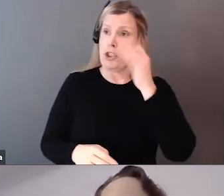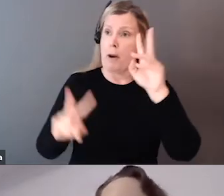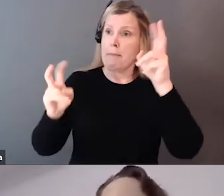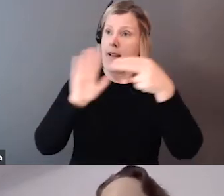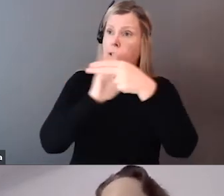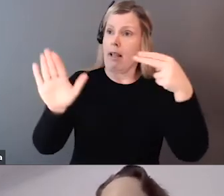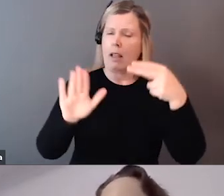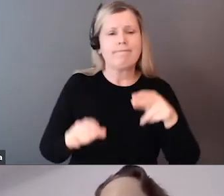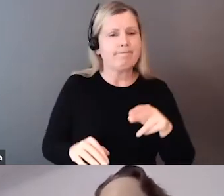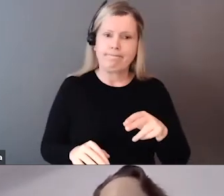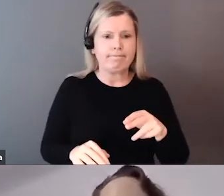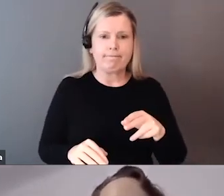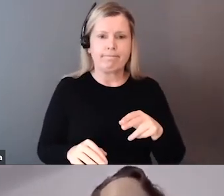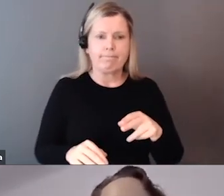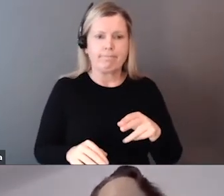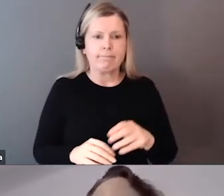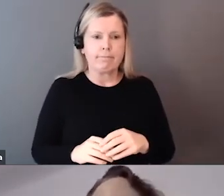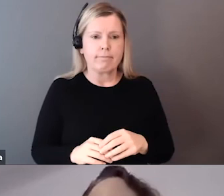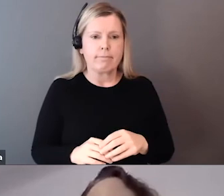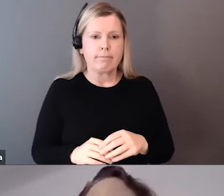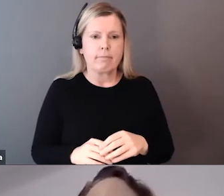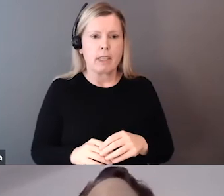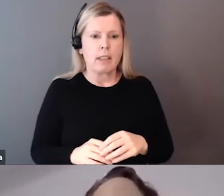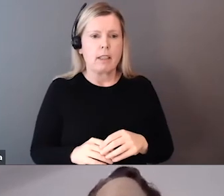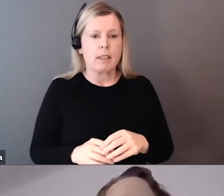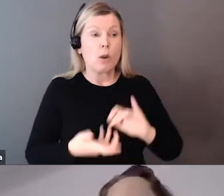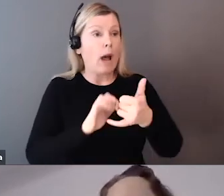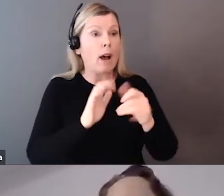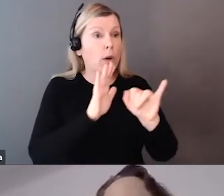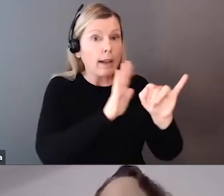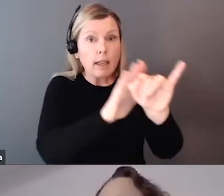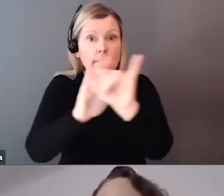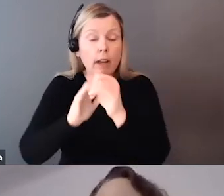way we identified who they were for the purpose of our studies is we said, do you manage return